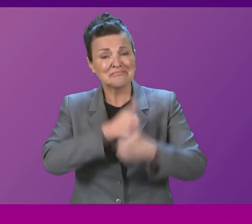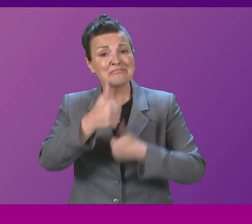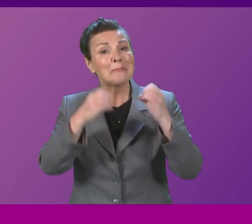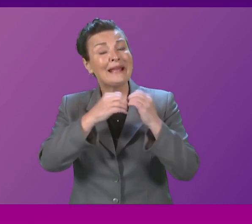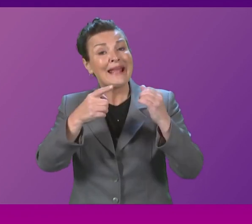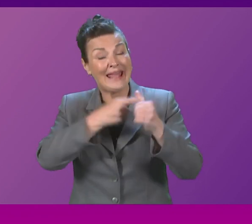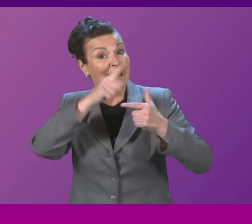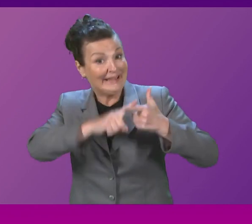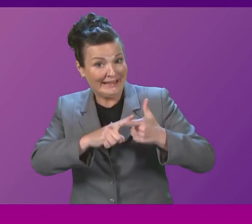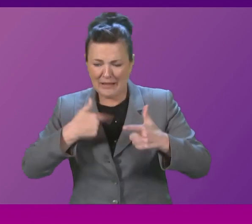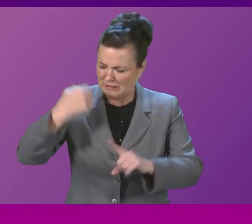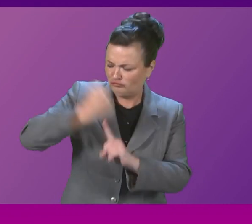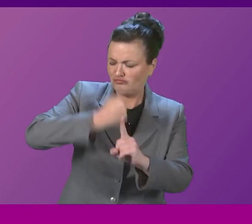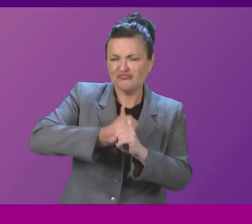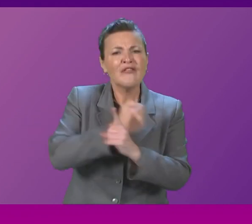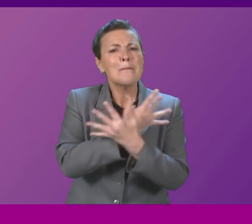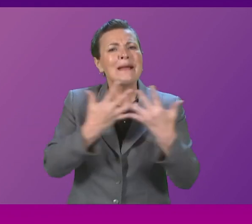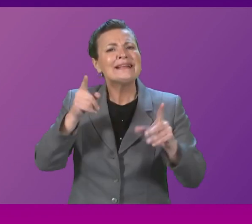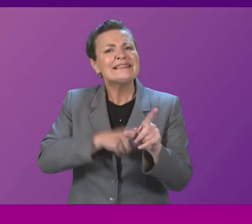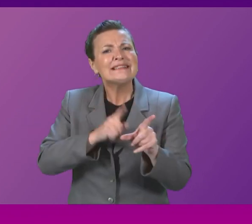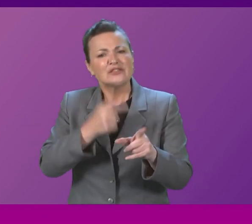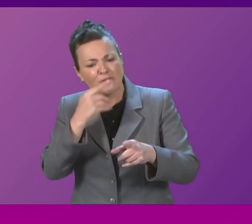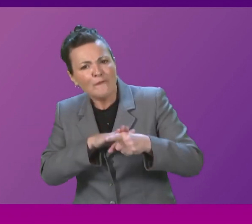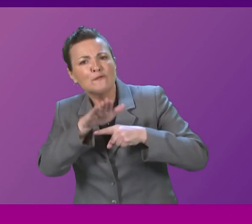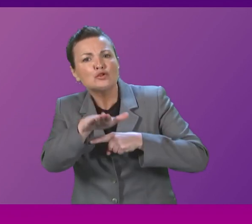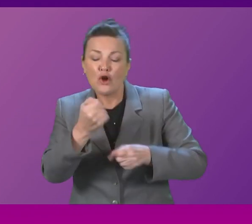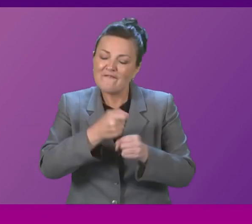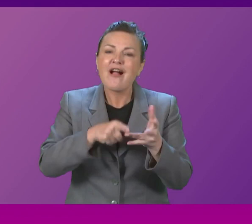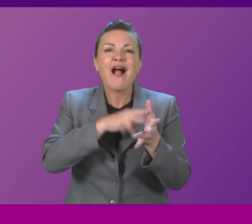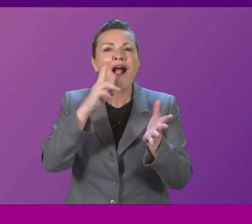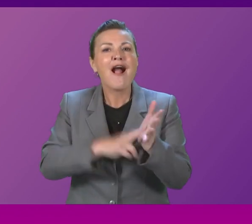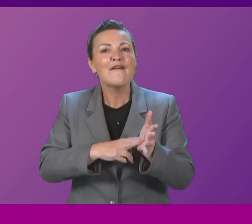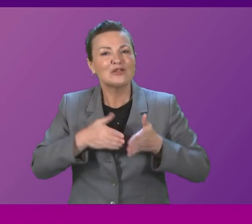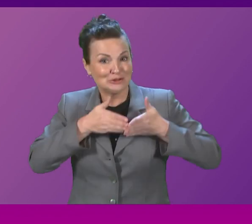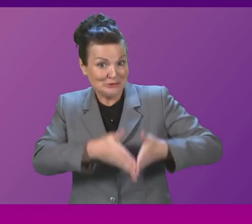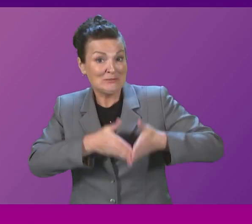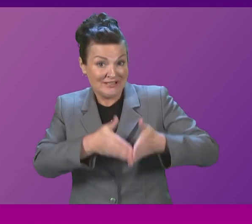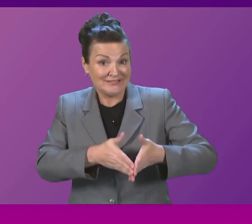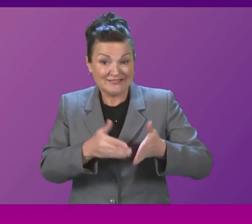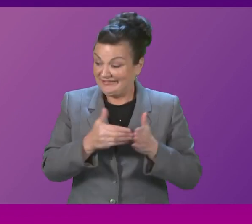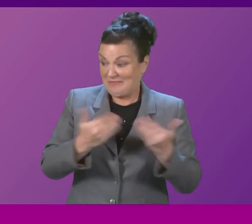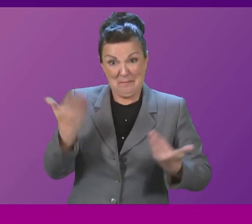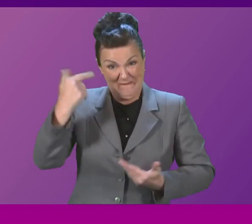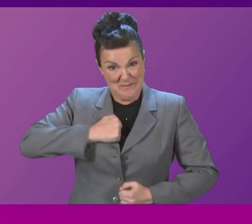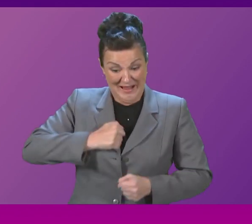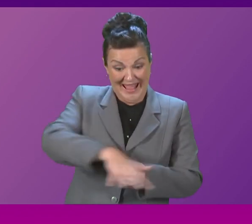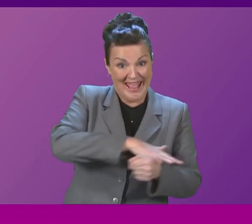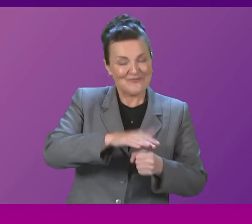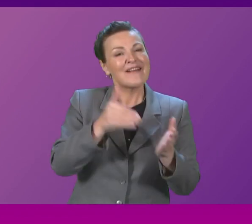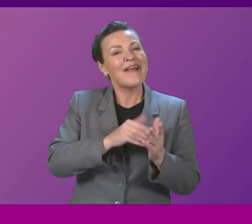I have campaigned over many years for the future of Govan shipyard, which used to be in my constituency and is now in the constituency of Humza Yousaf.